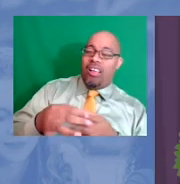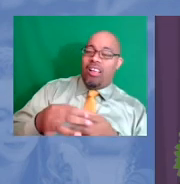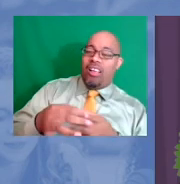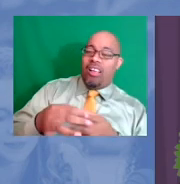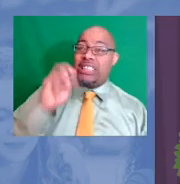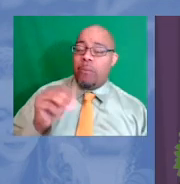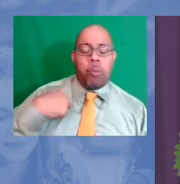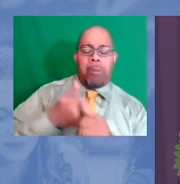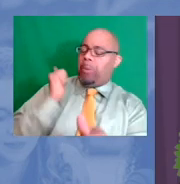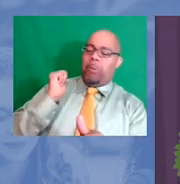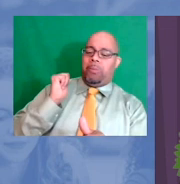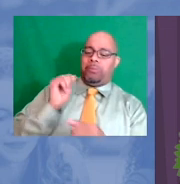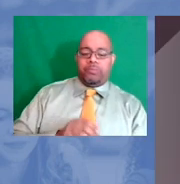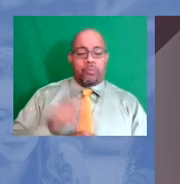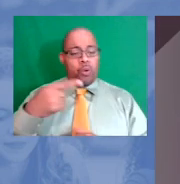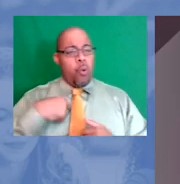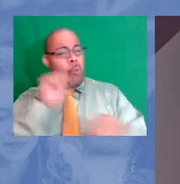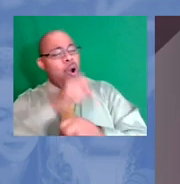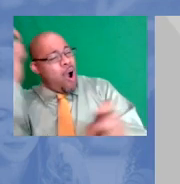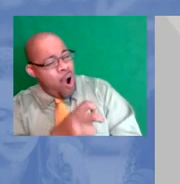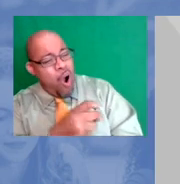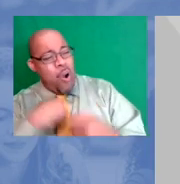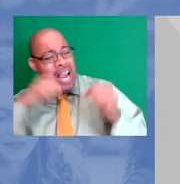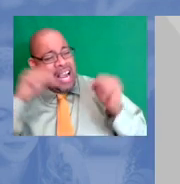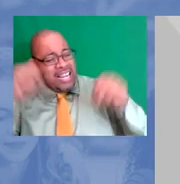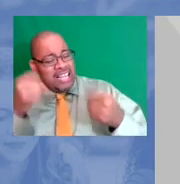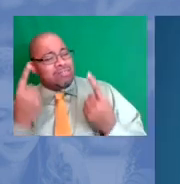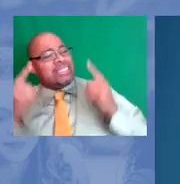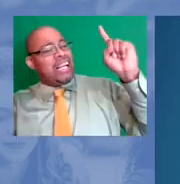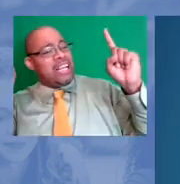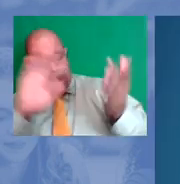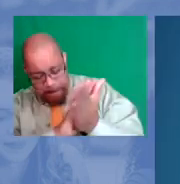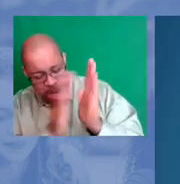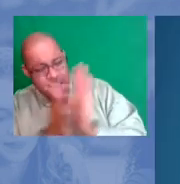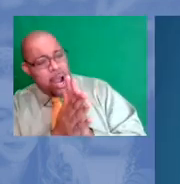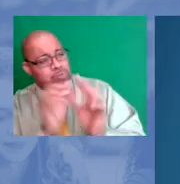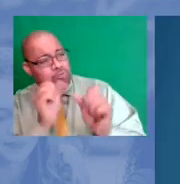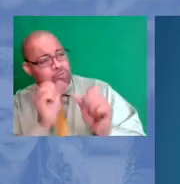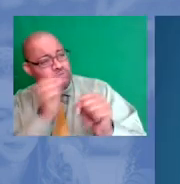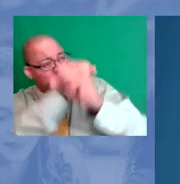WE WORK HARD SO WE CAN SUCCEED AND BECOME OUR DREAM.